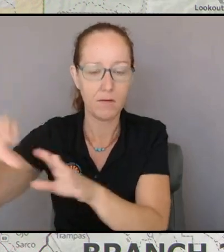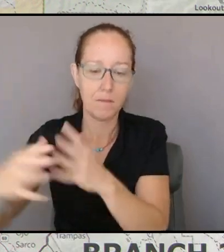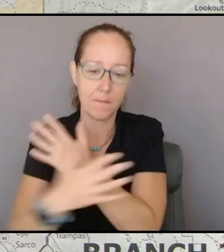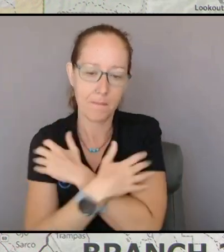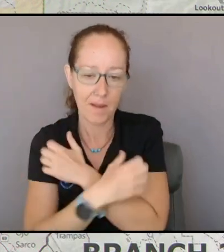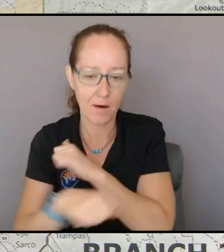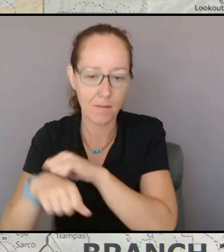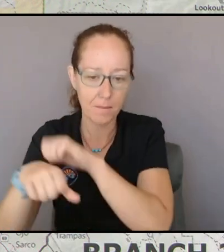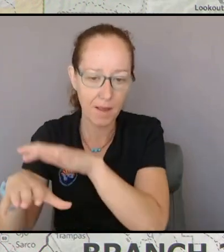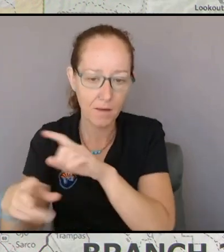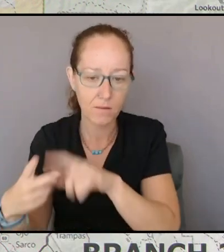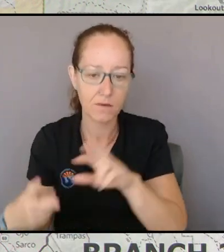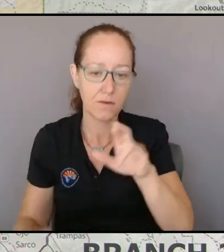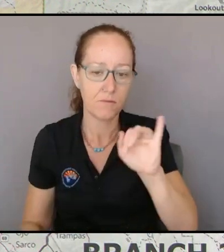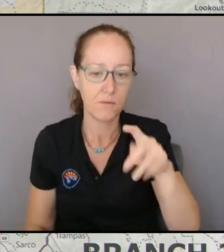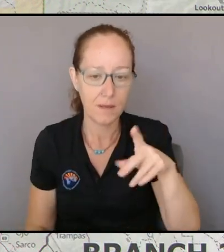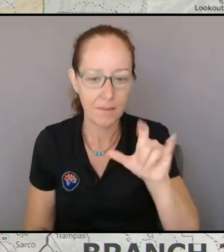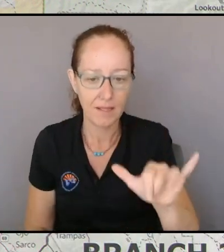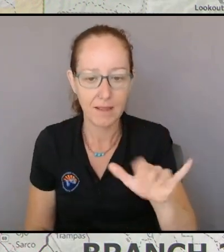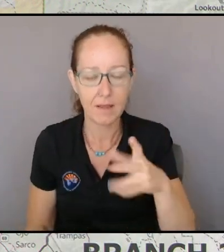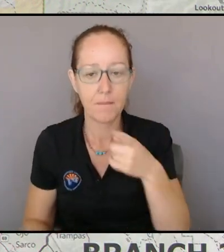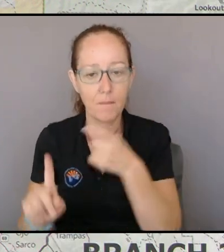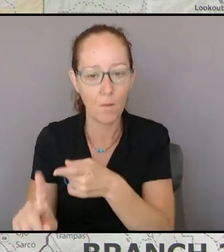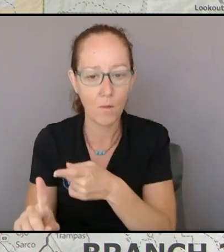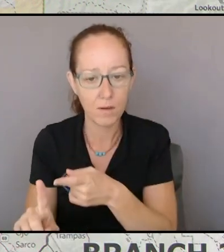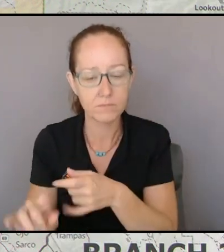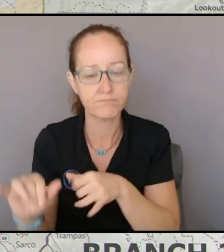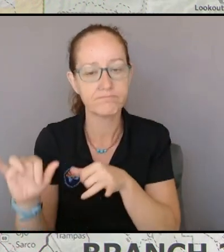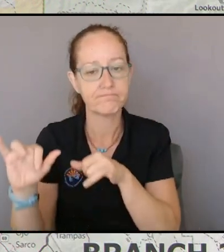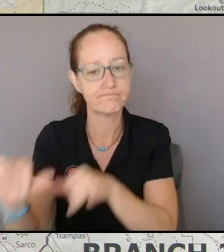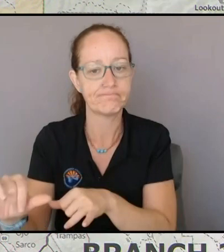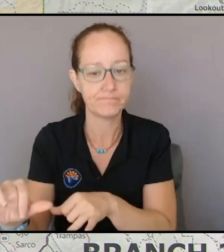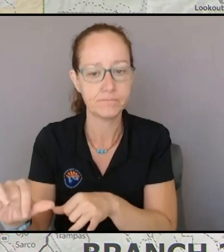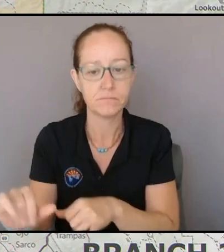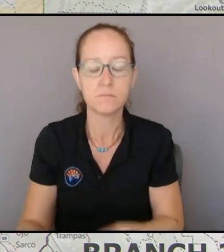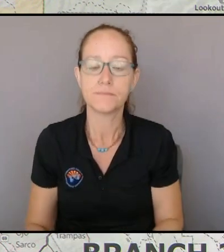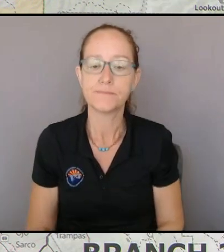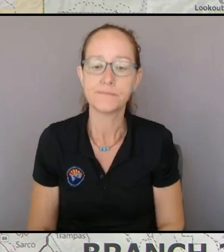move north of the 518 there towards Las Mochas. Today's